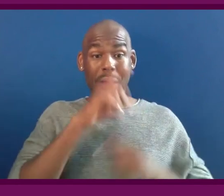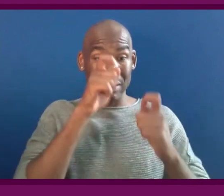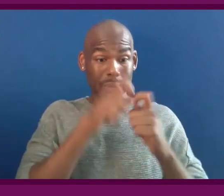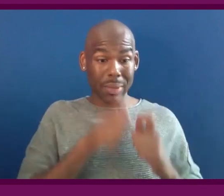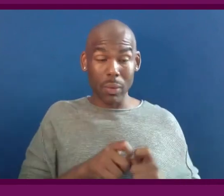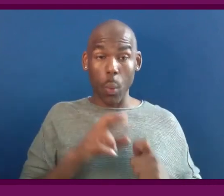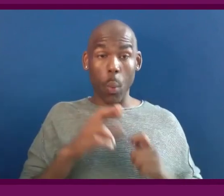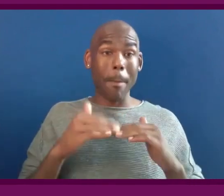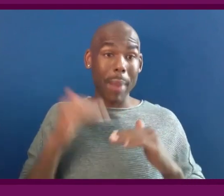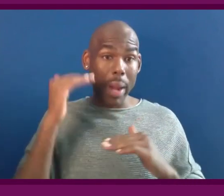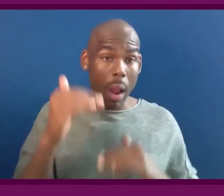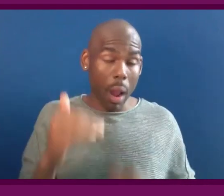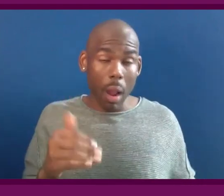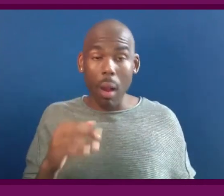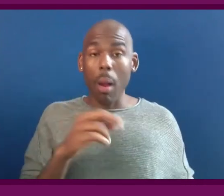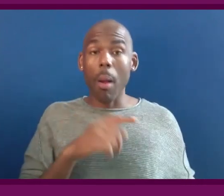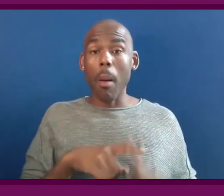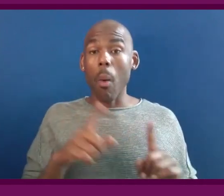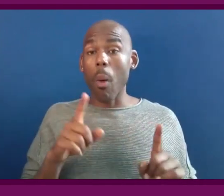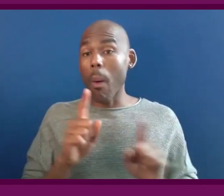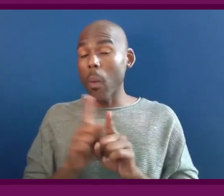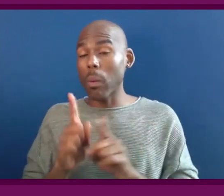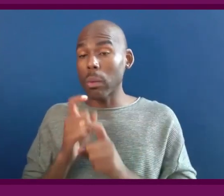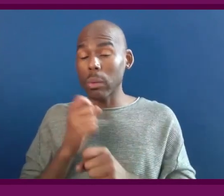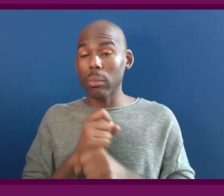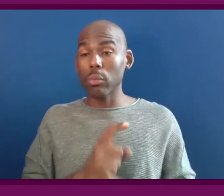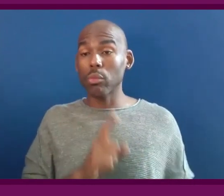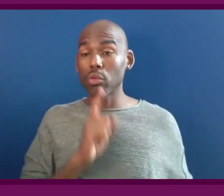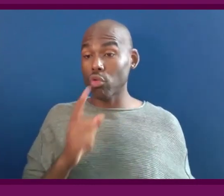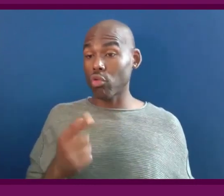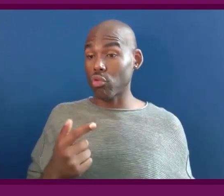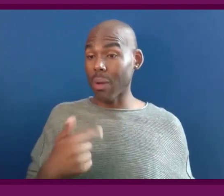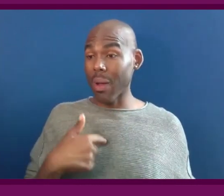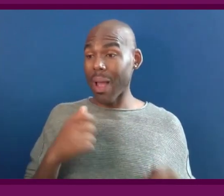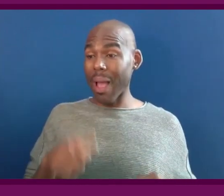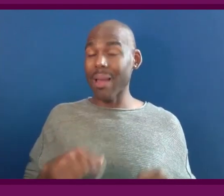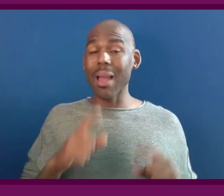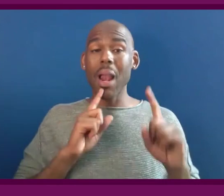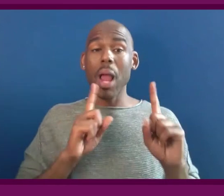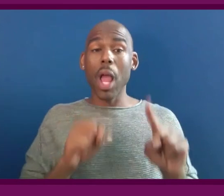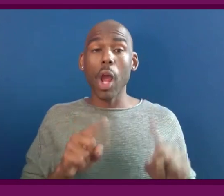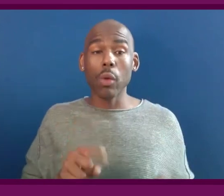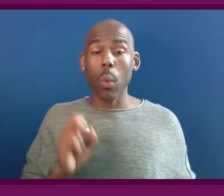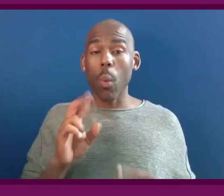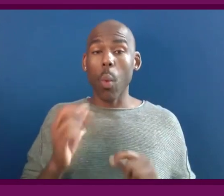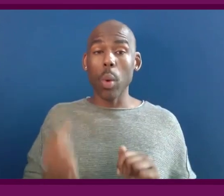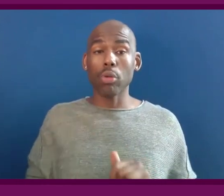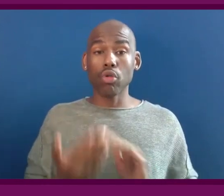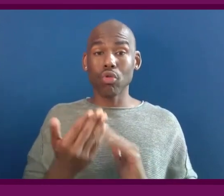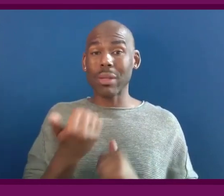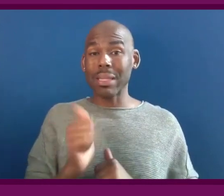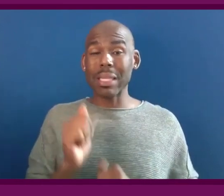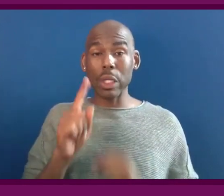but have gone beyond, but also to make sure that I can answer or address any questions